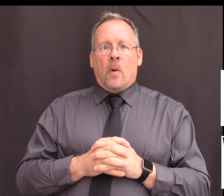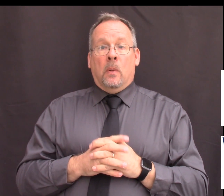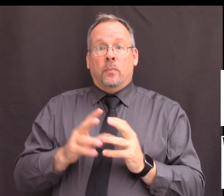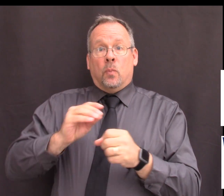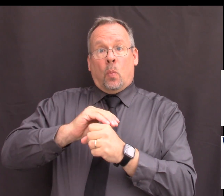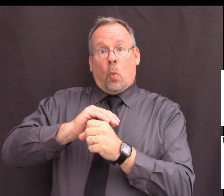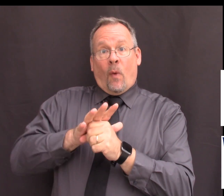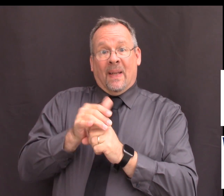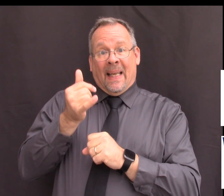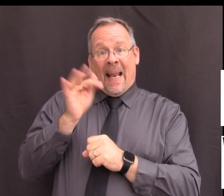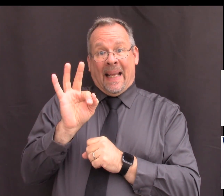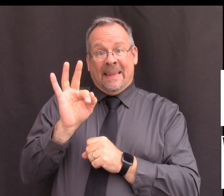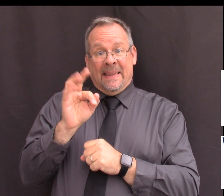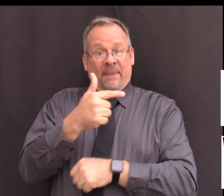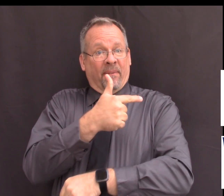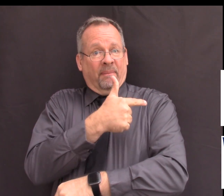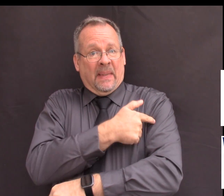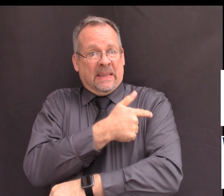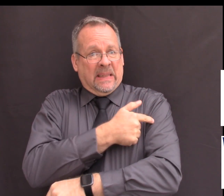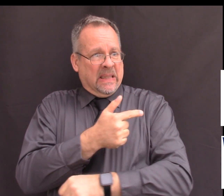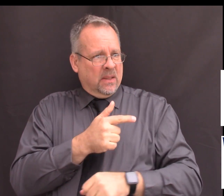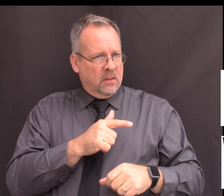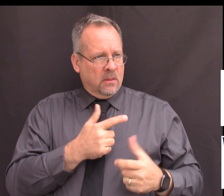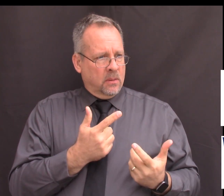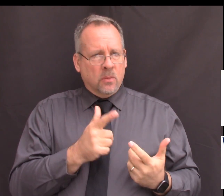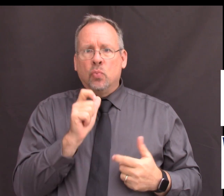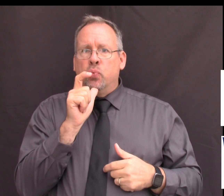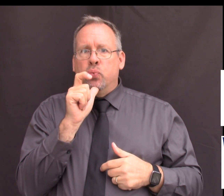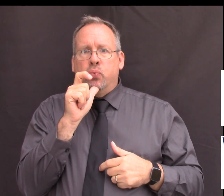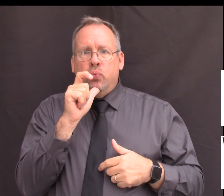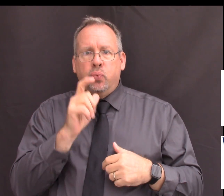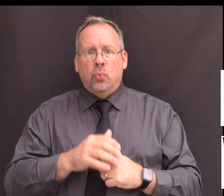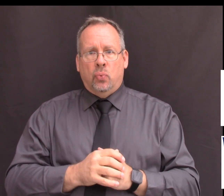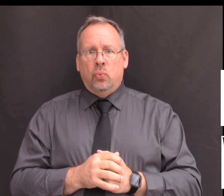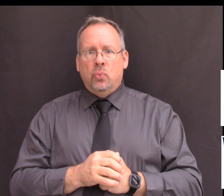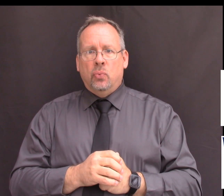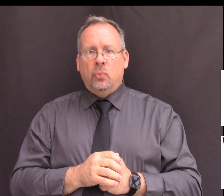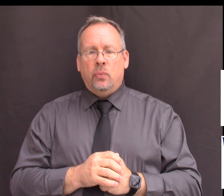What types of COVID-19 vaccines are there?